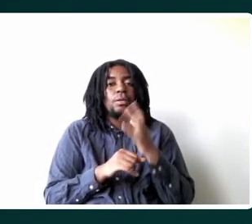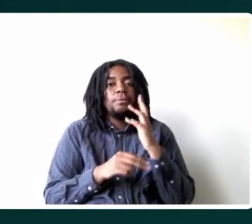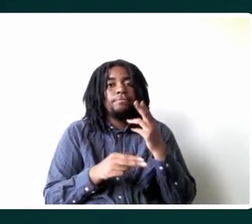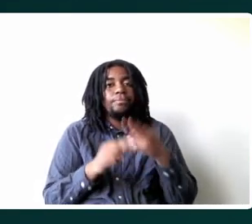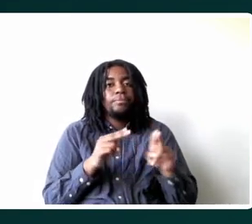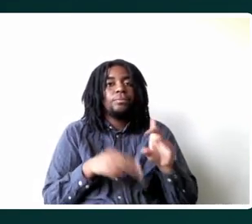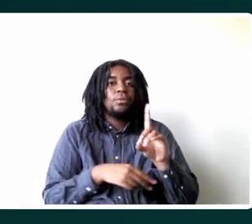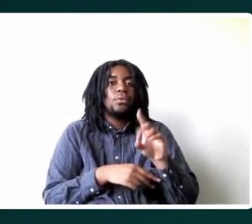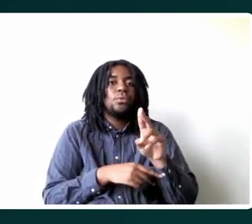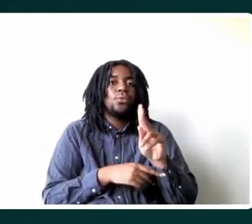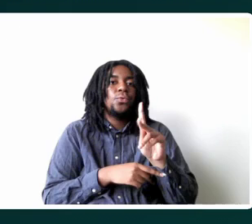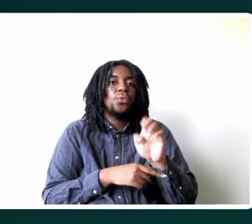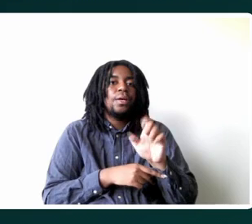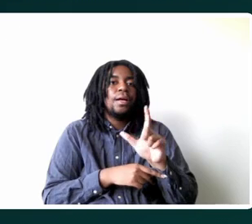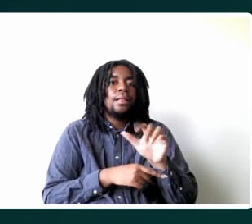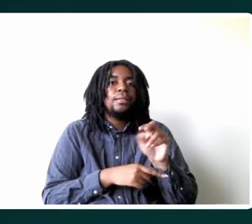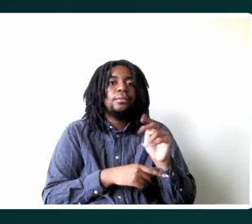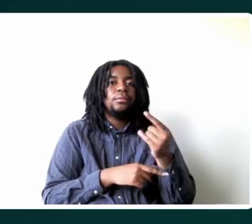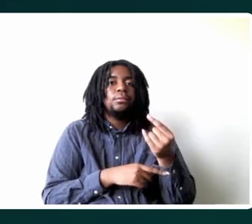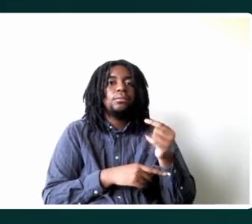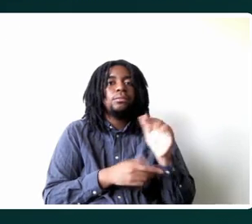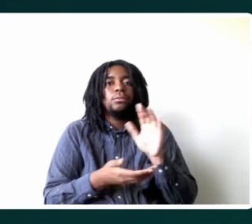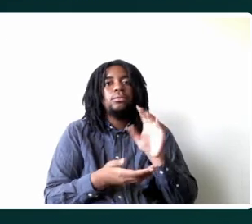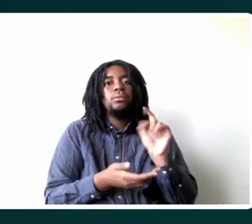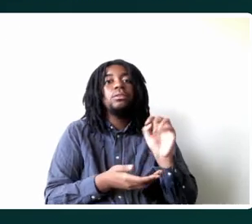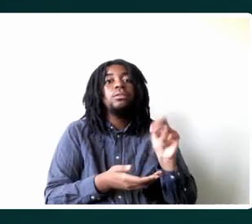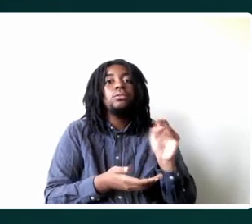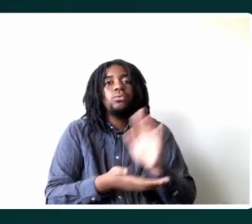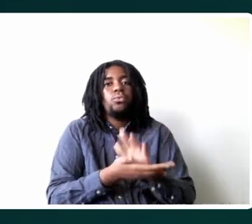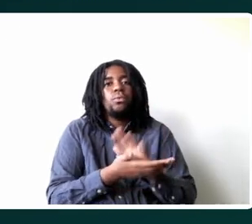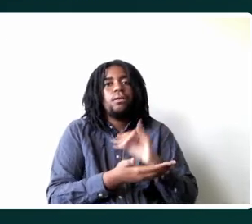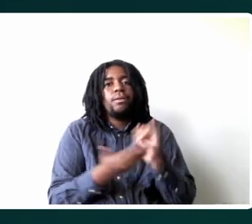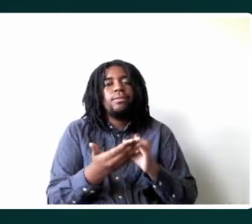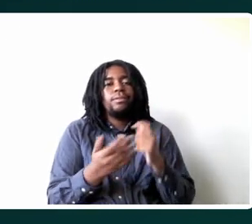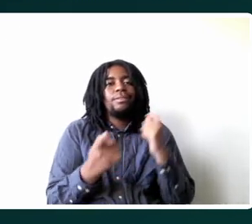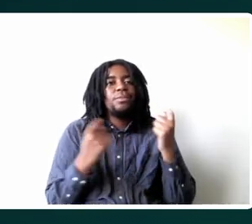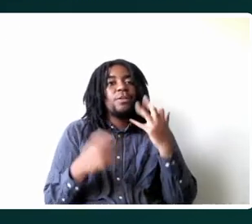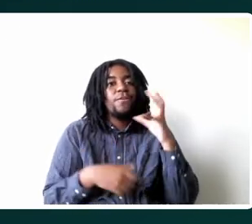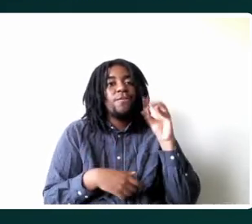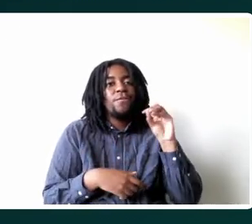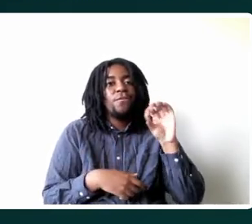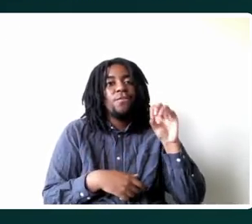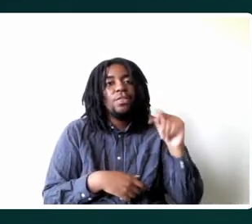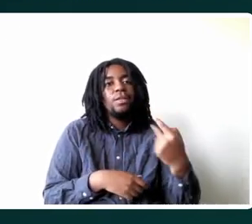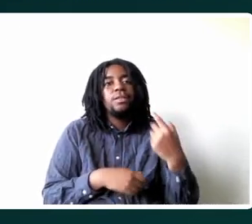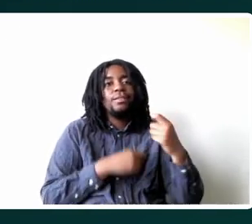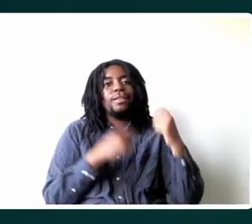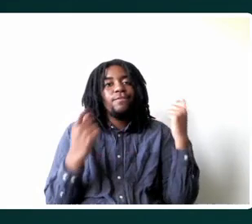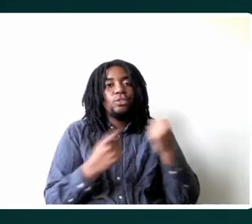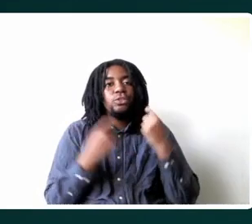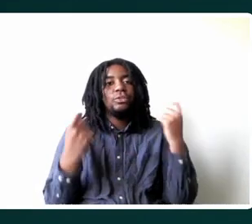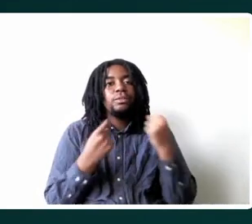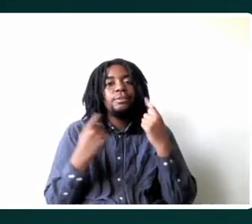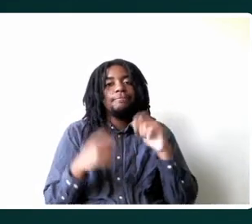which this year is celebrating its 50th anniversary. It was established in 1974 but